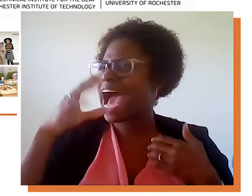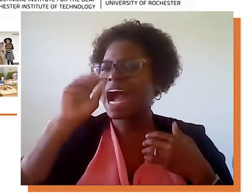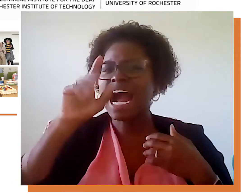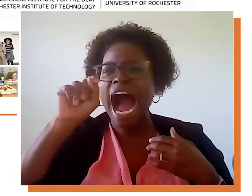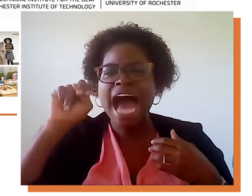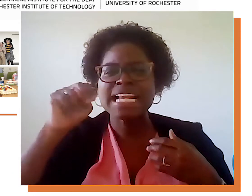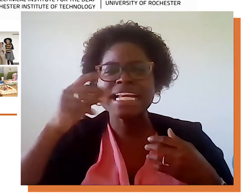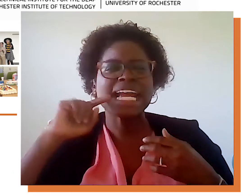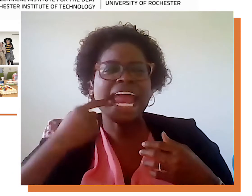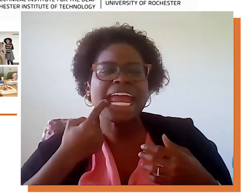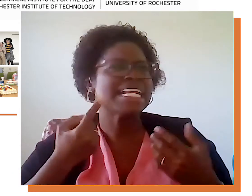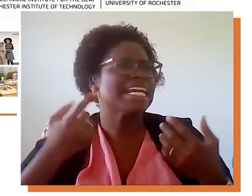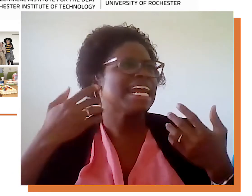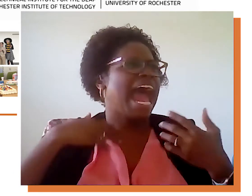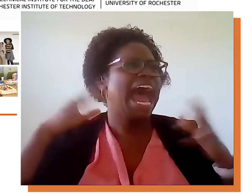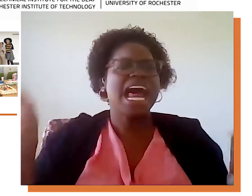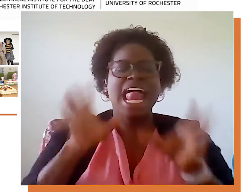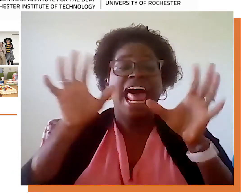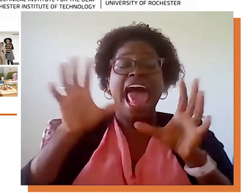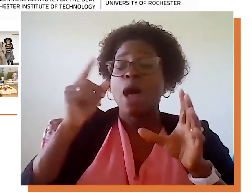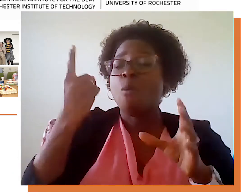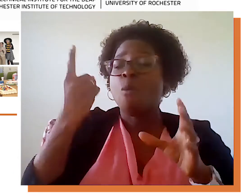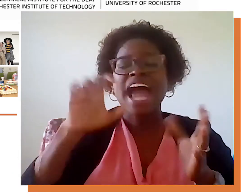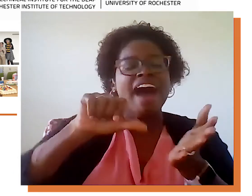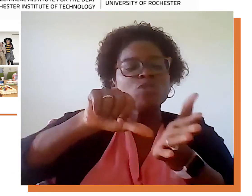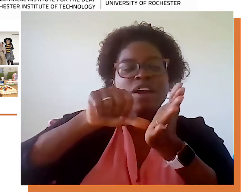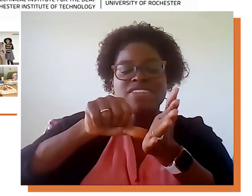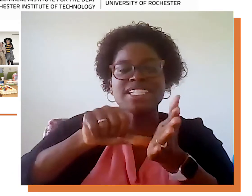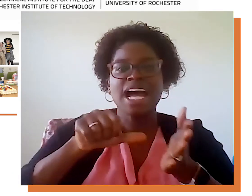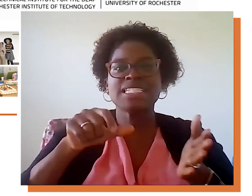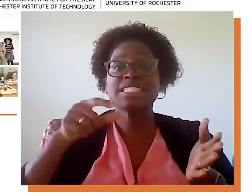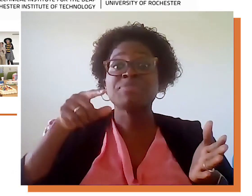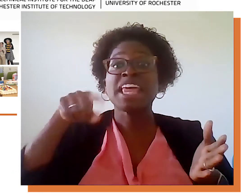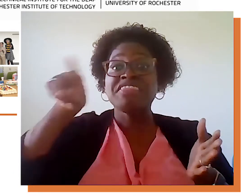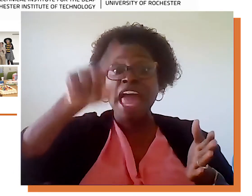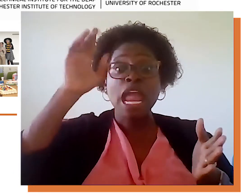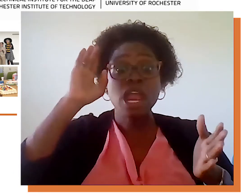It was, like, cotton candy and cake and this huge party atmosphere.